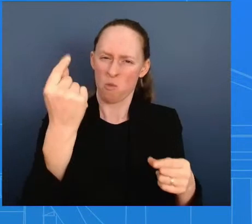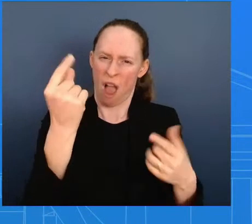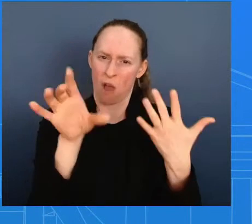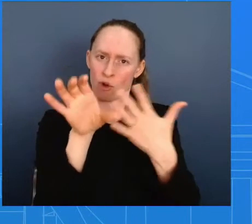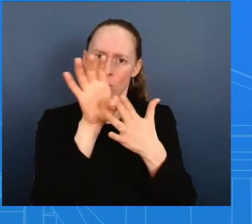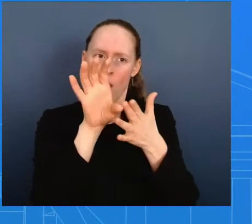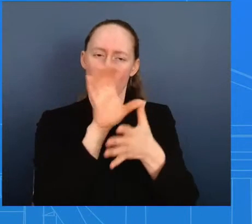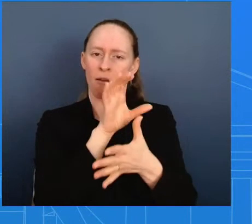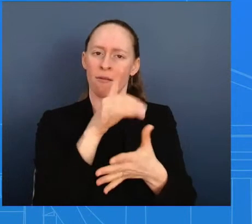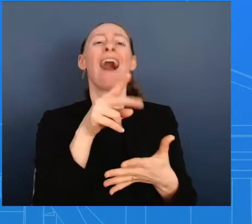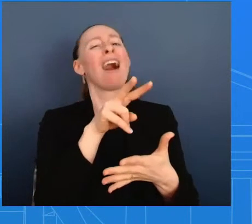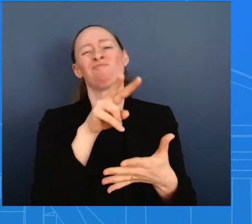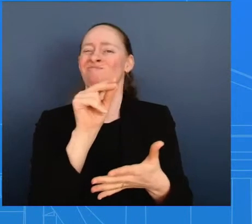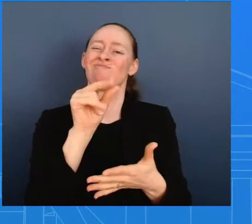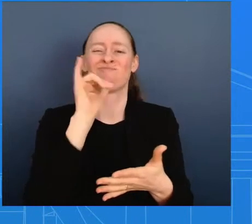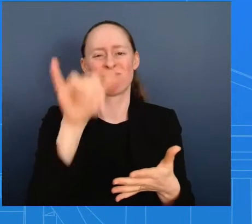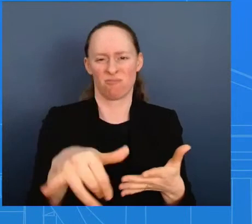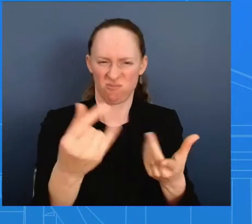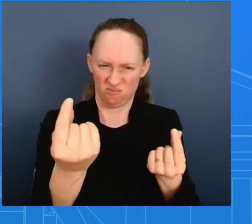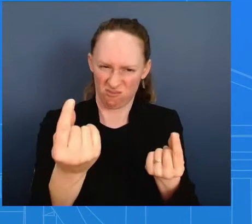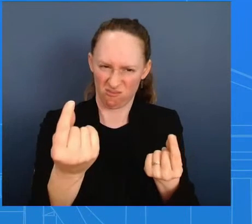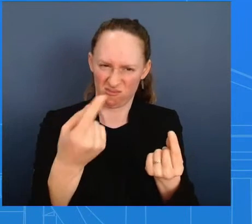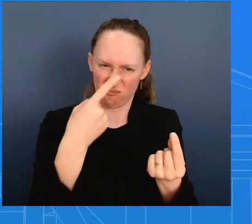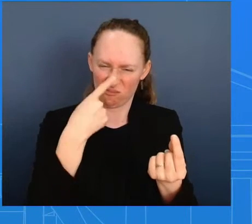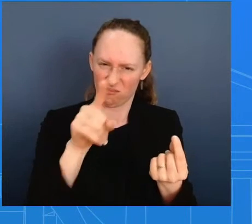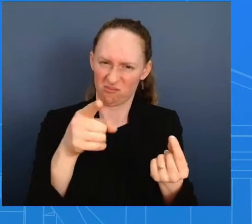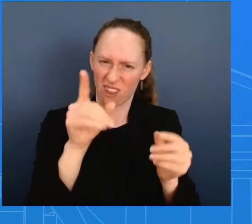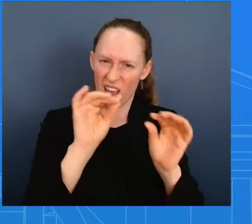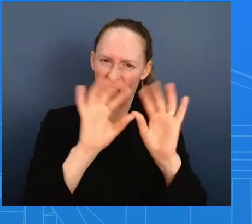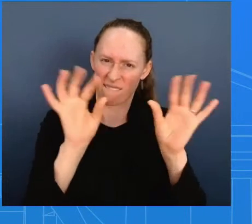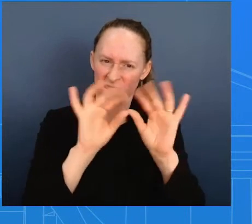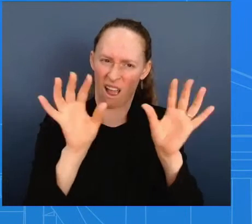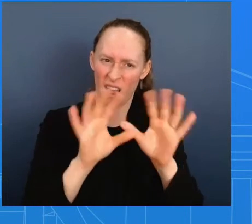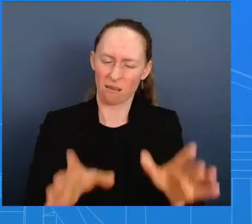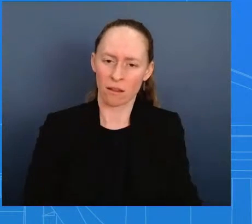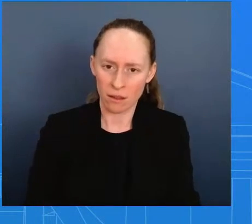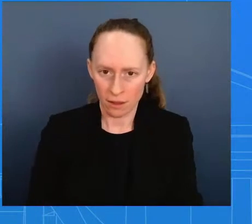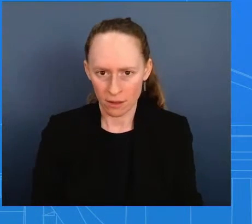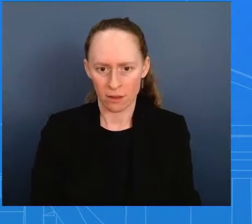And it's not just me standing here at this podium. In the context of this International Court